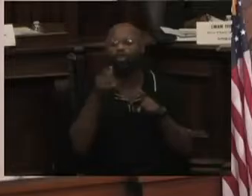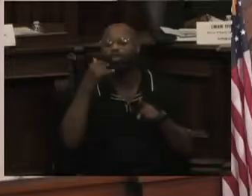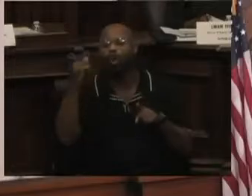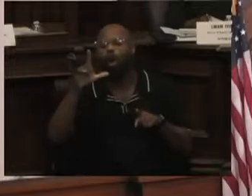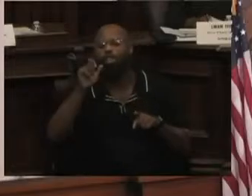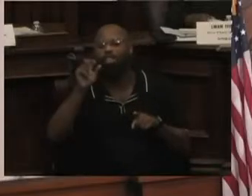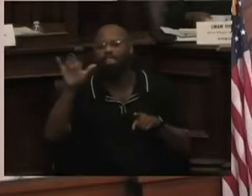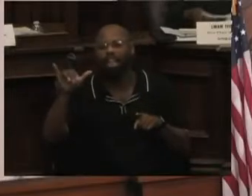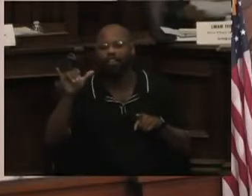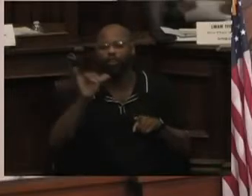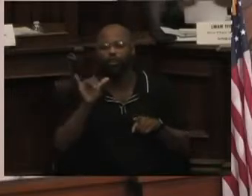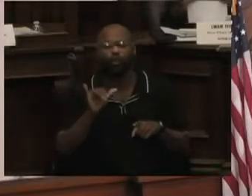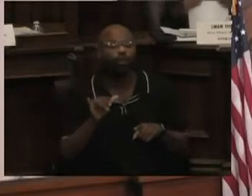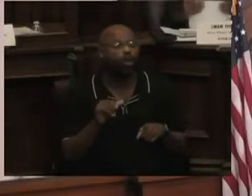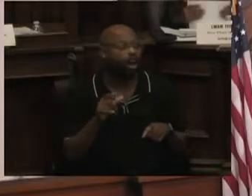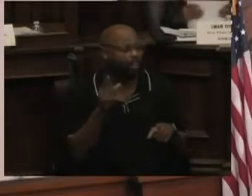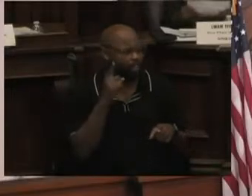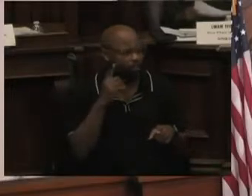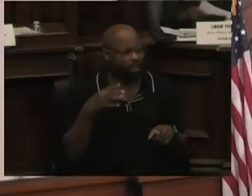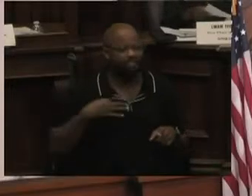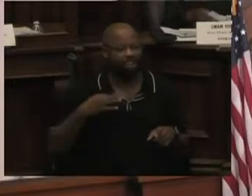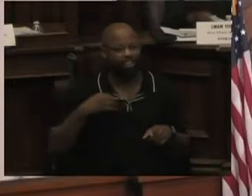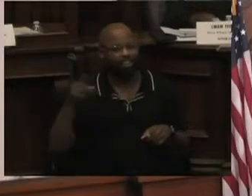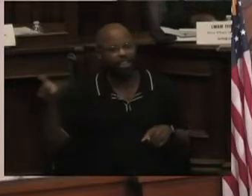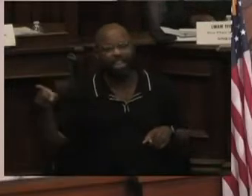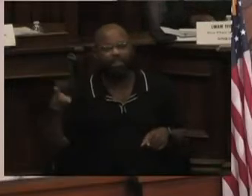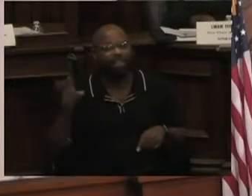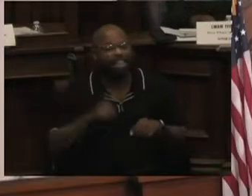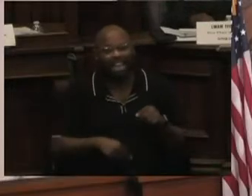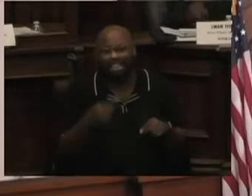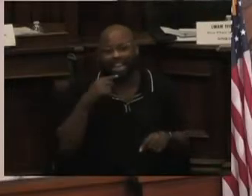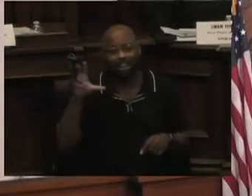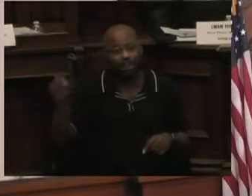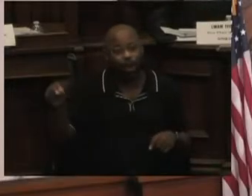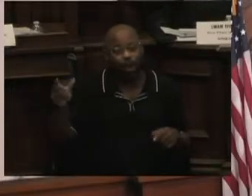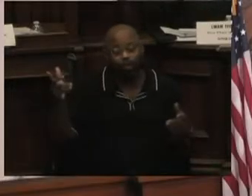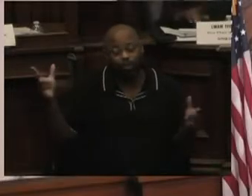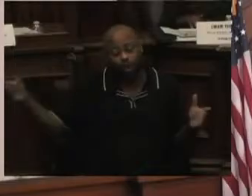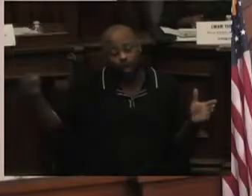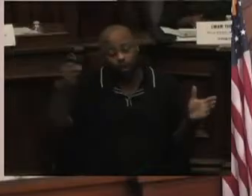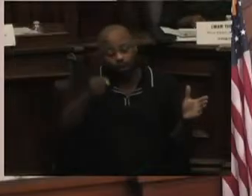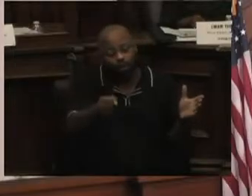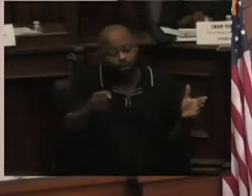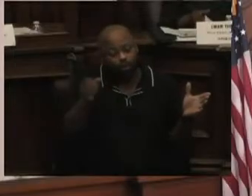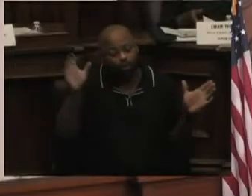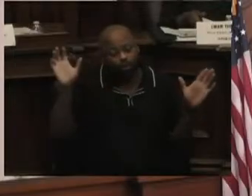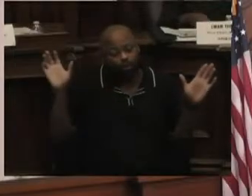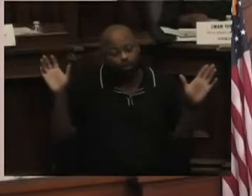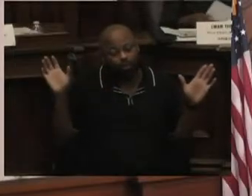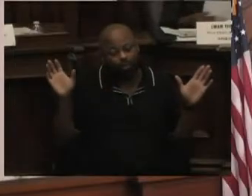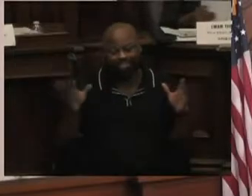Because I will be giving a area call. Also, I think we can